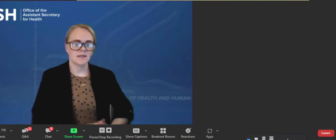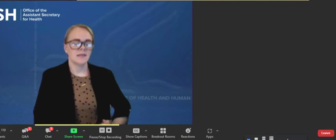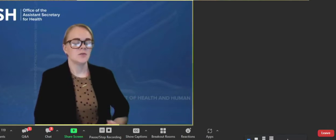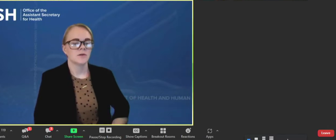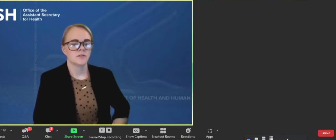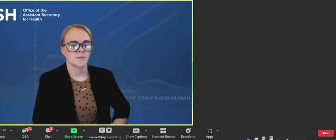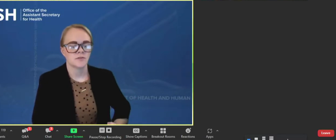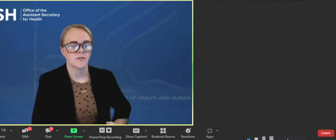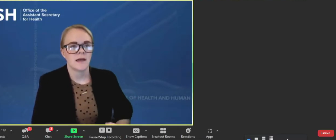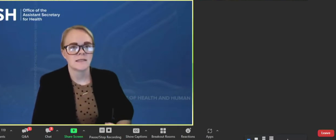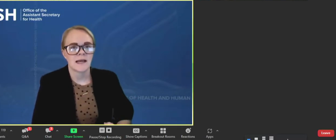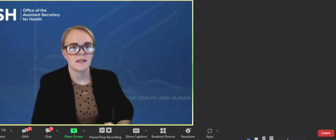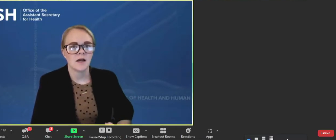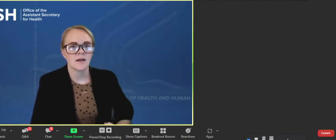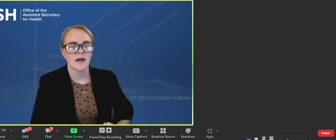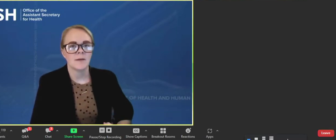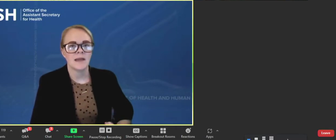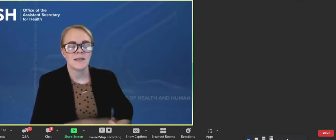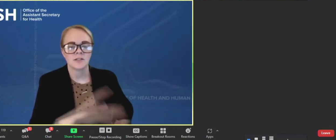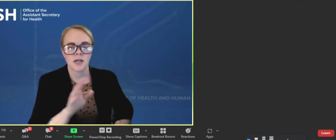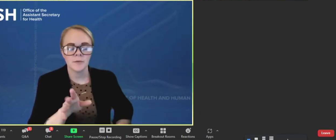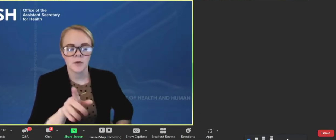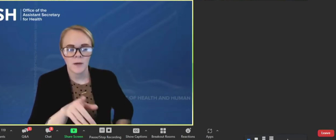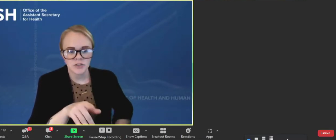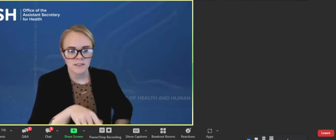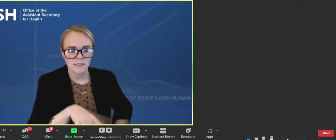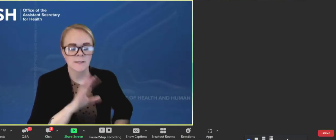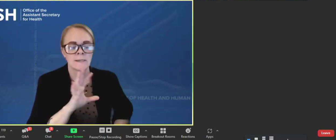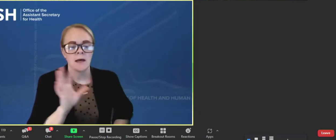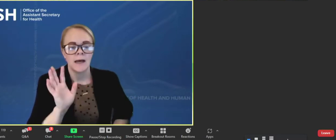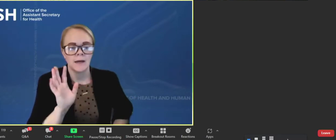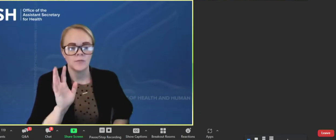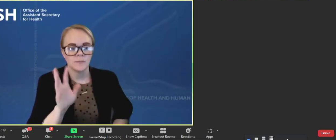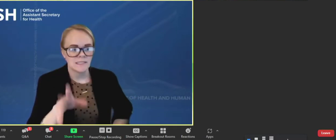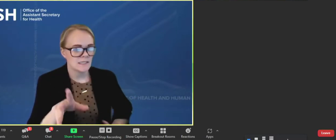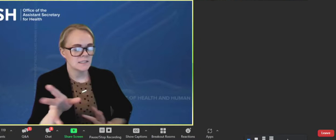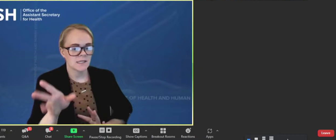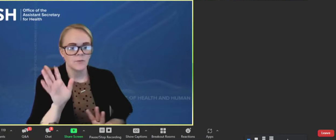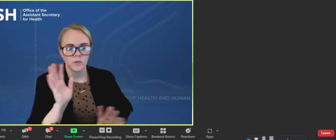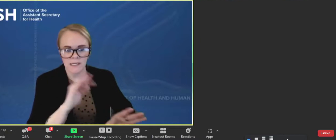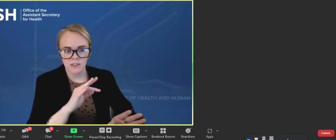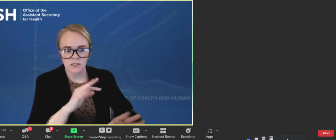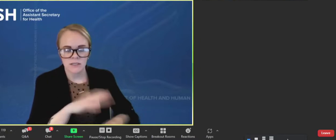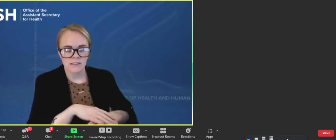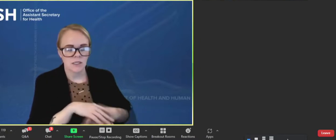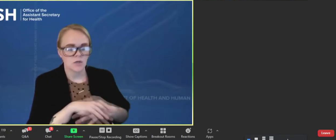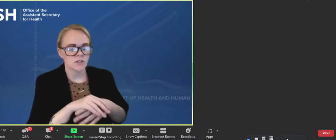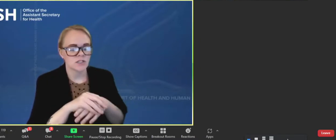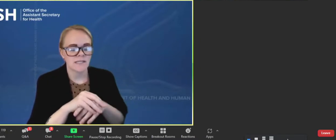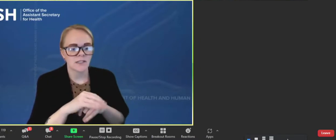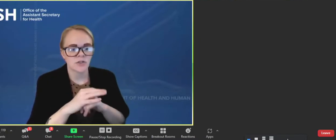Thank you both so much for that dialog. And there's a couple of questions from attendees that relate to things that you all just said.